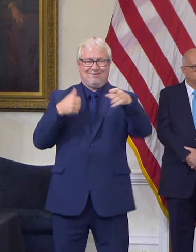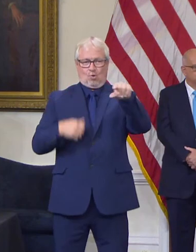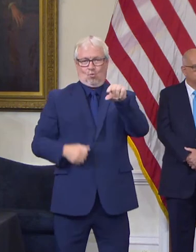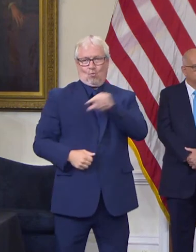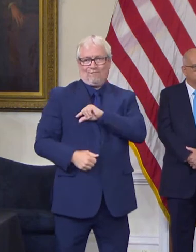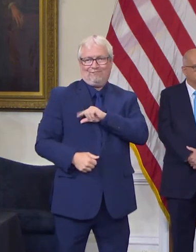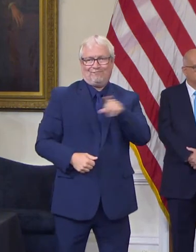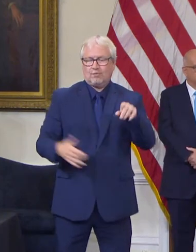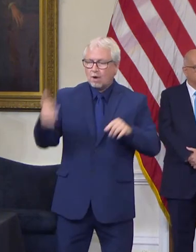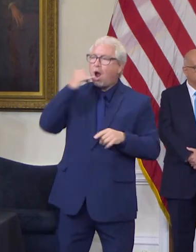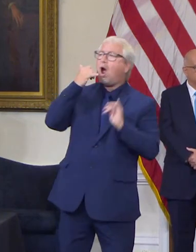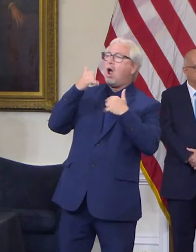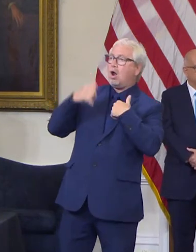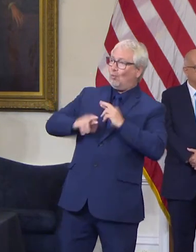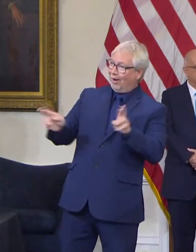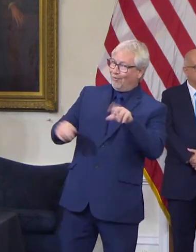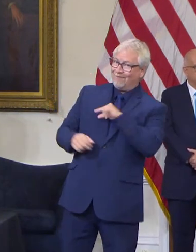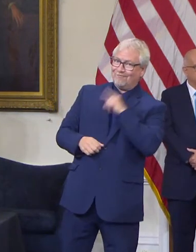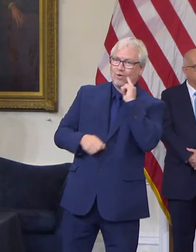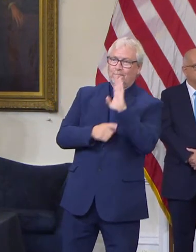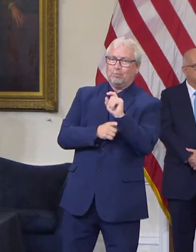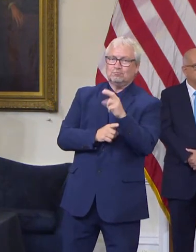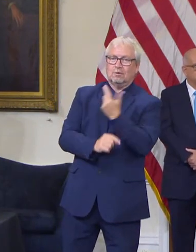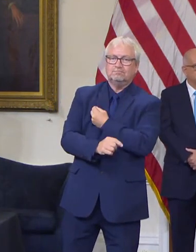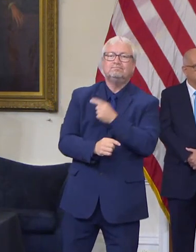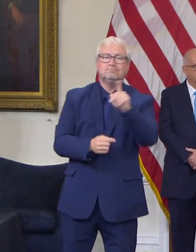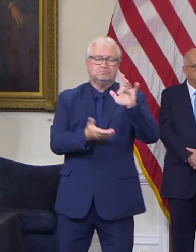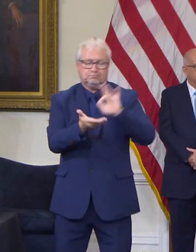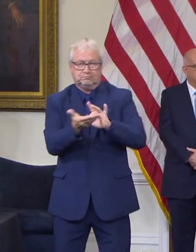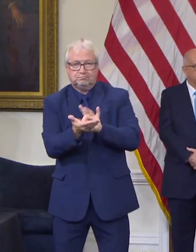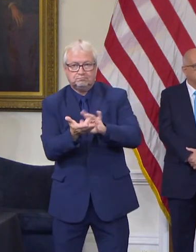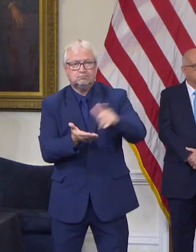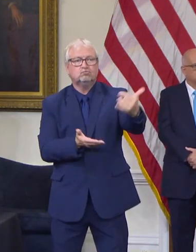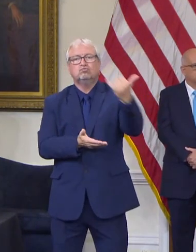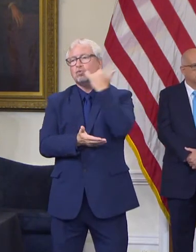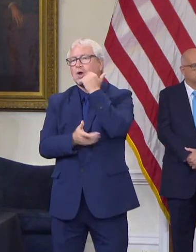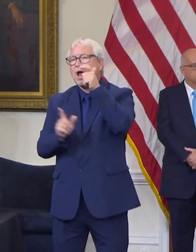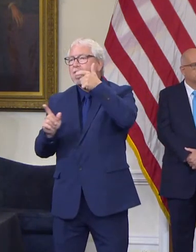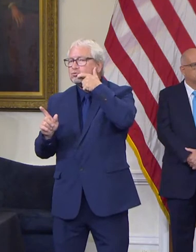are then given an option to speak to an agent to schedule an appointment or defer.